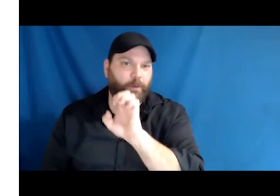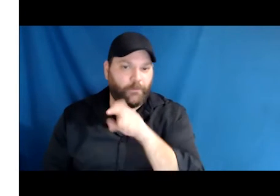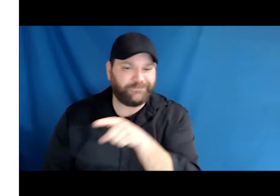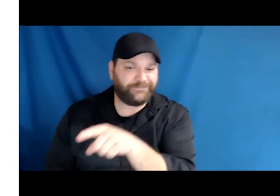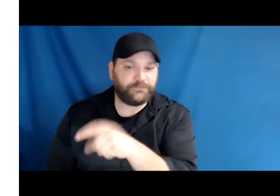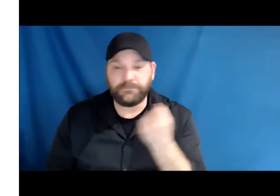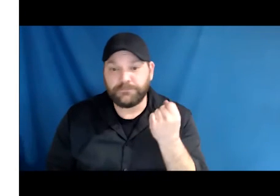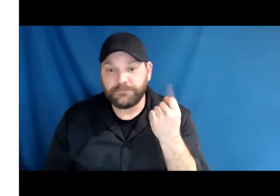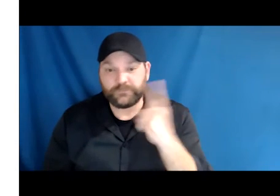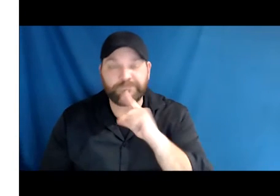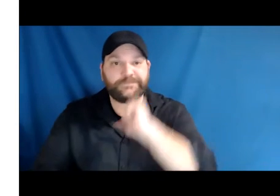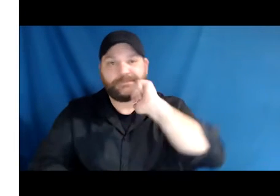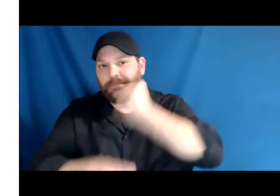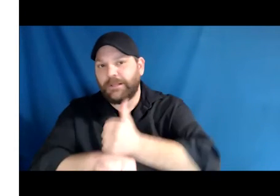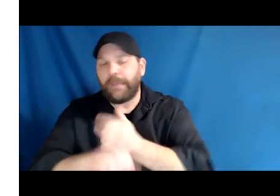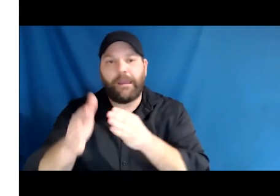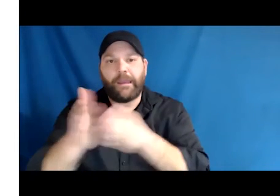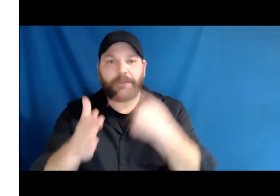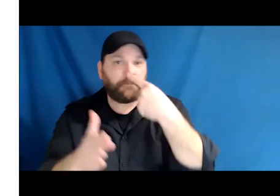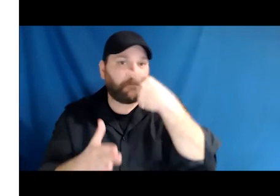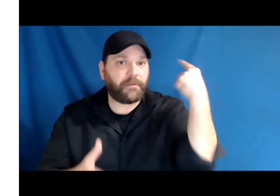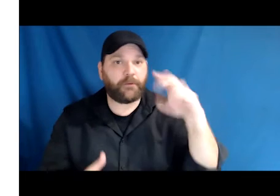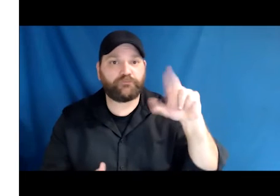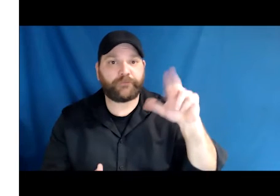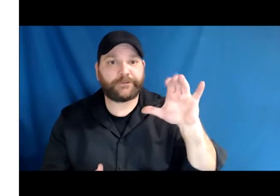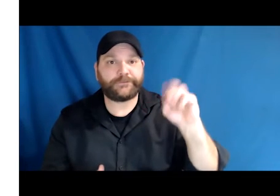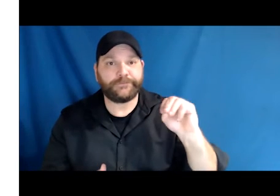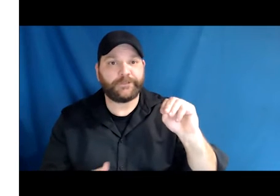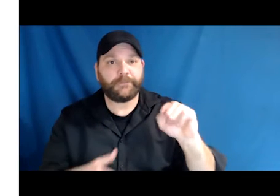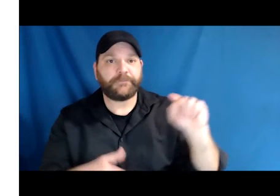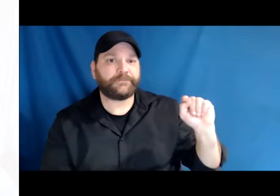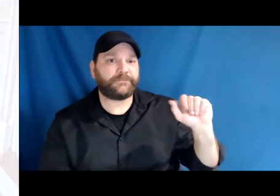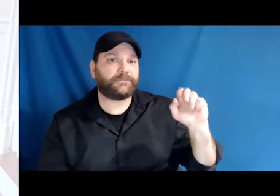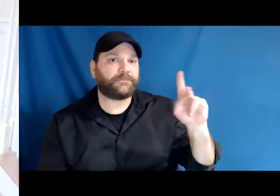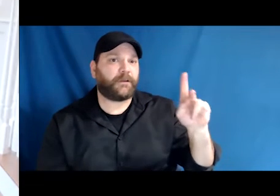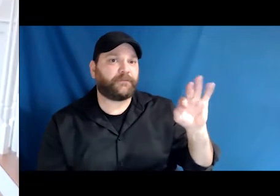the Anti-Black Racism Task Force and is leading the work for our DIAP Phase II.